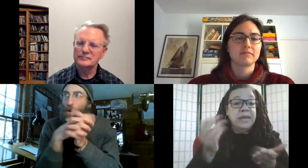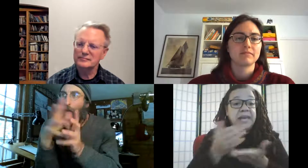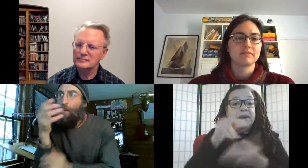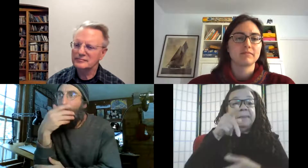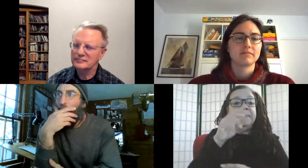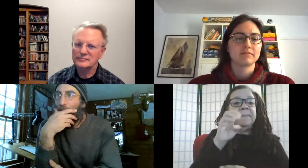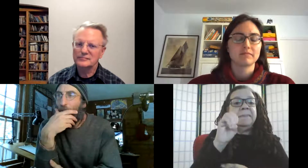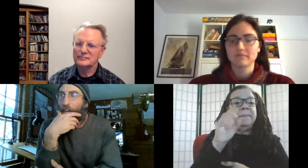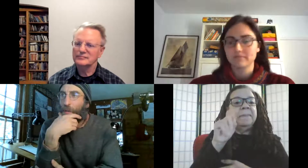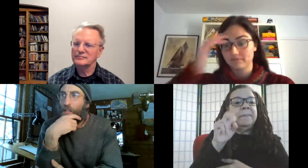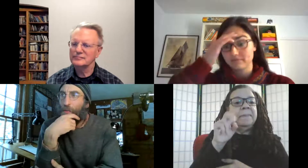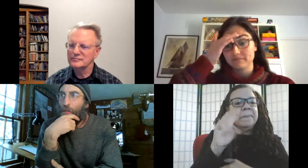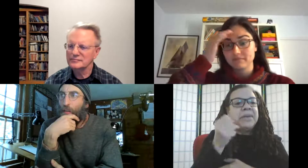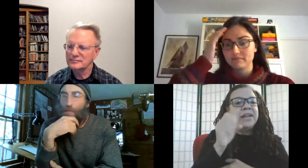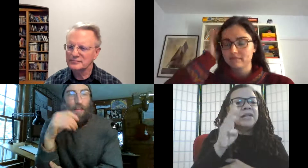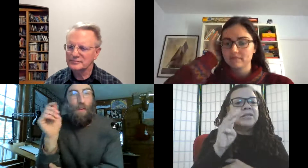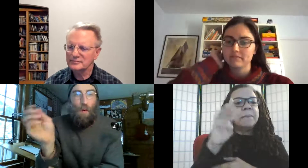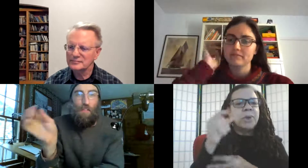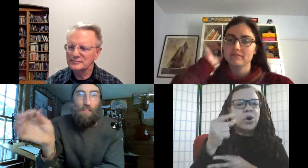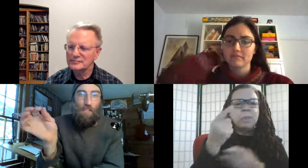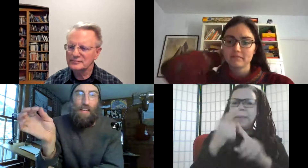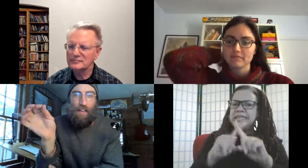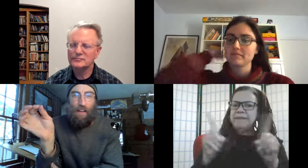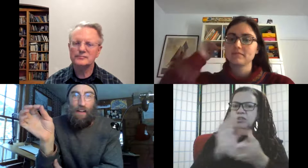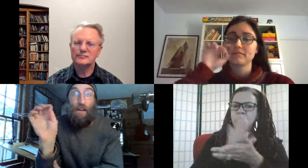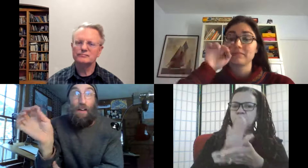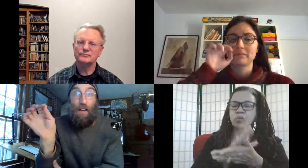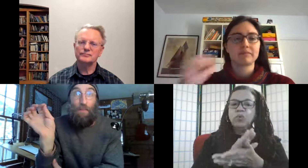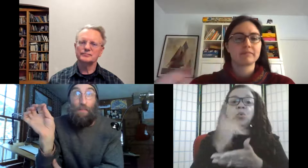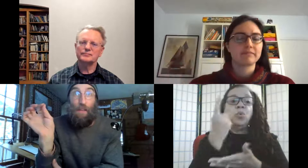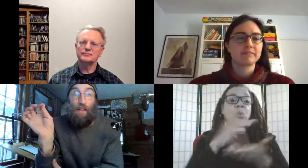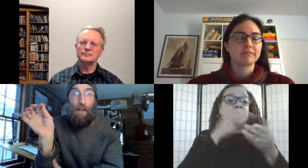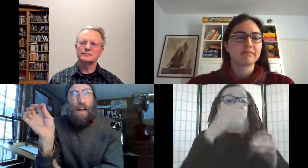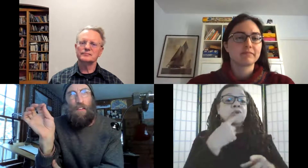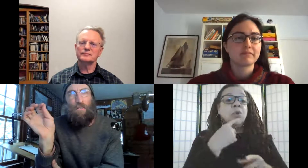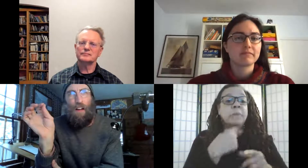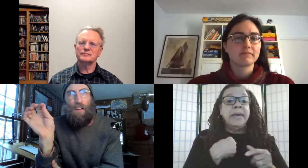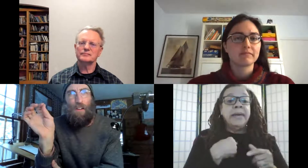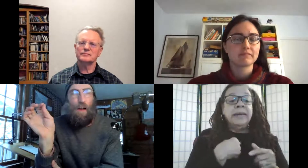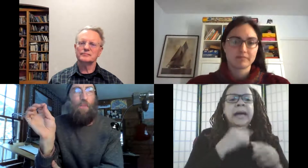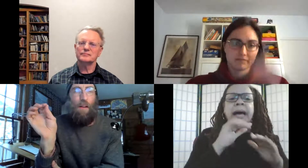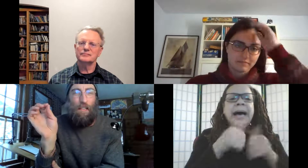And I don't know, maybe I'm forgetting what school it was, but one of the students said um, uh, how do you draw you know Abraham